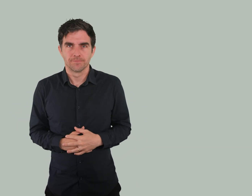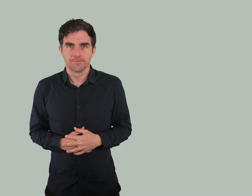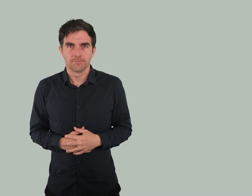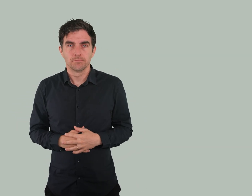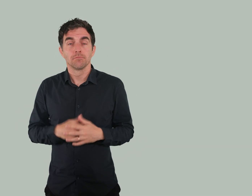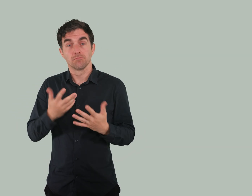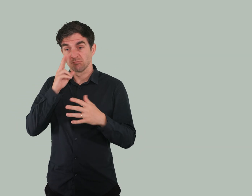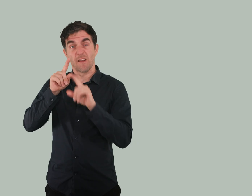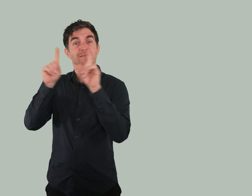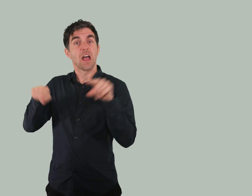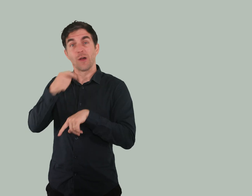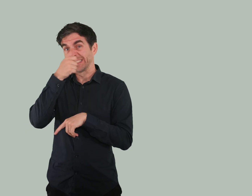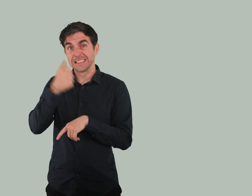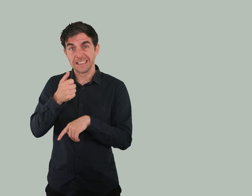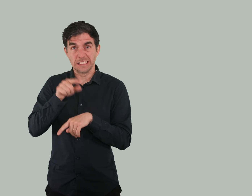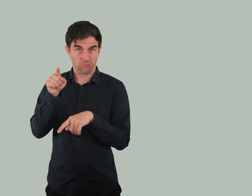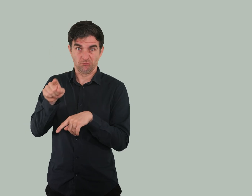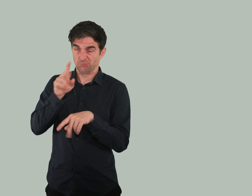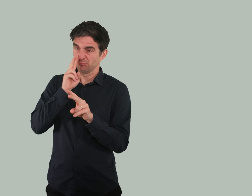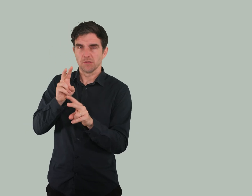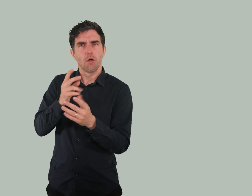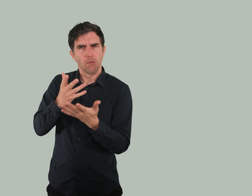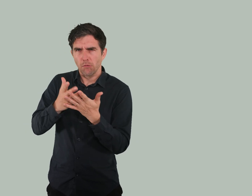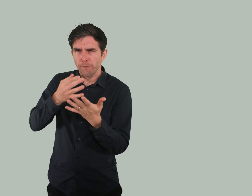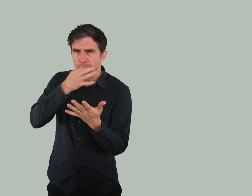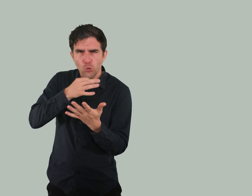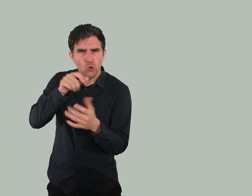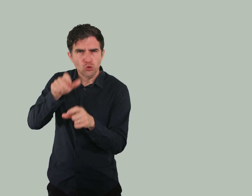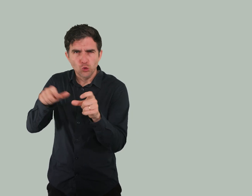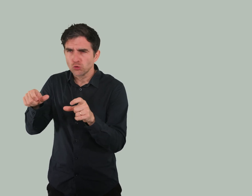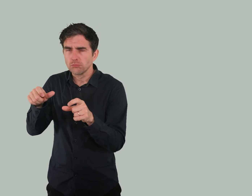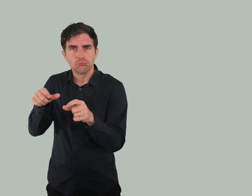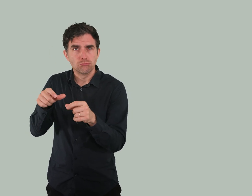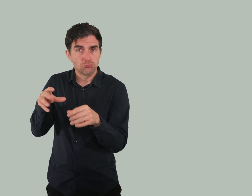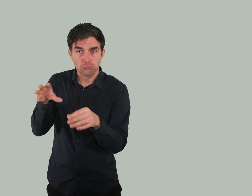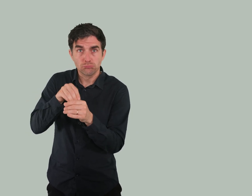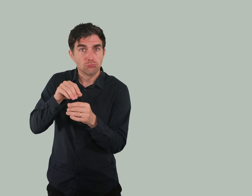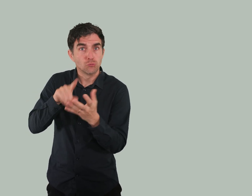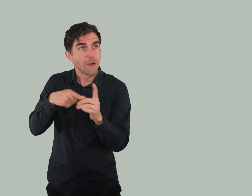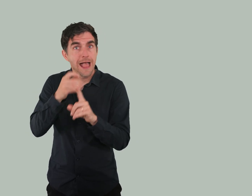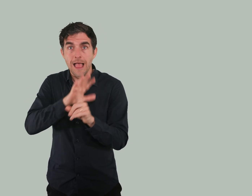256. Figure 16 shows how few students in the UK